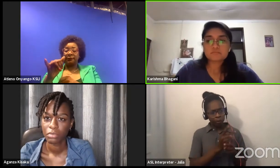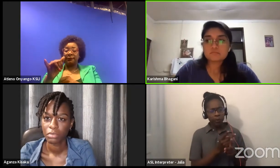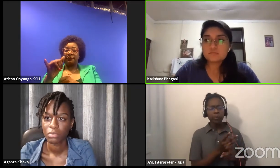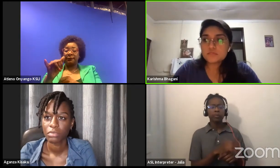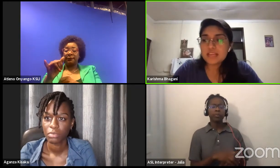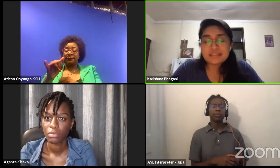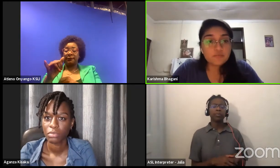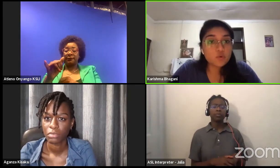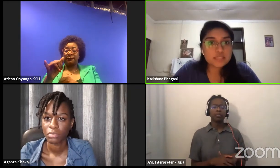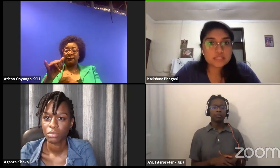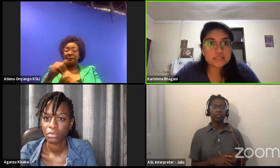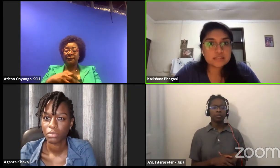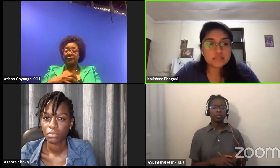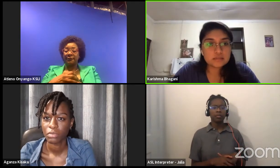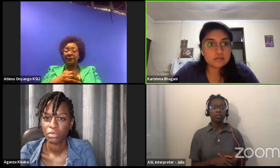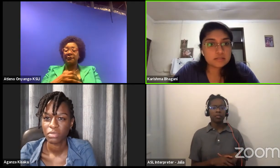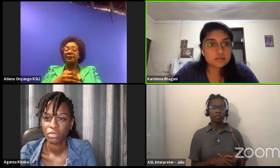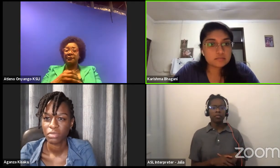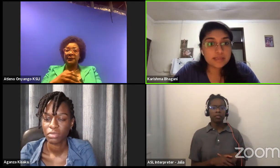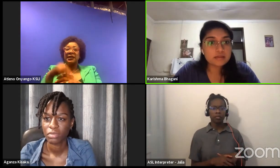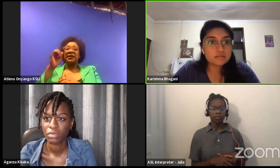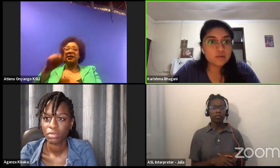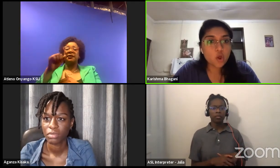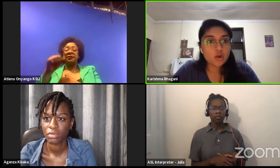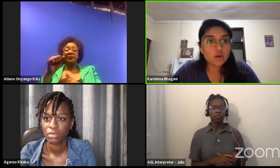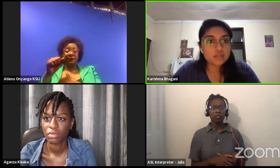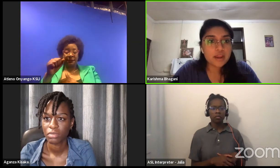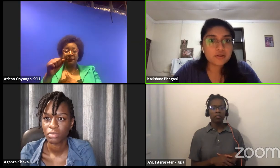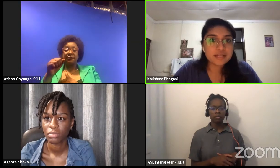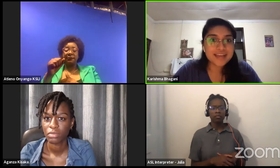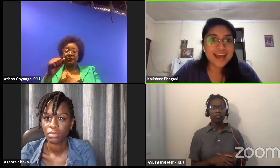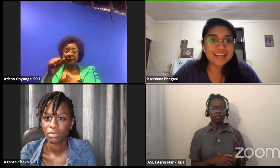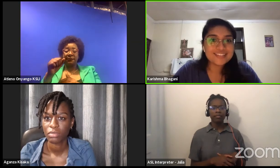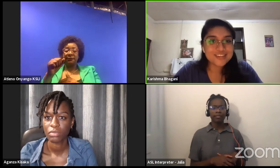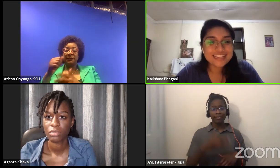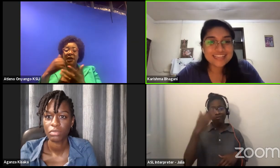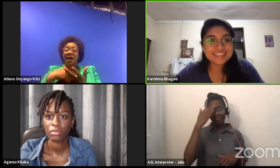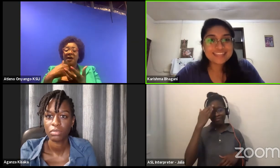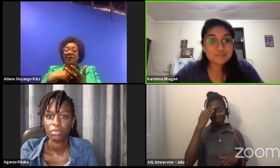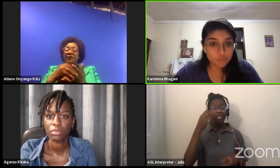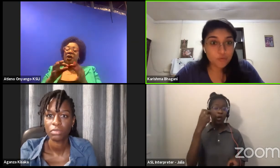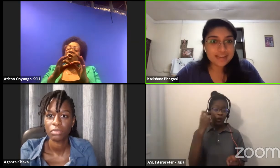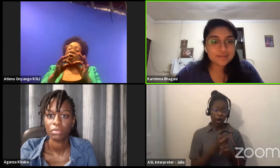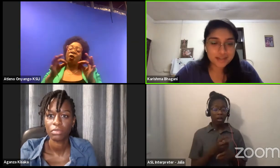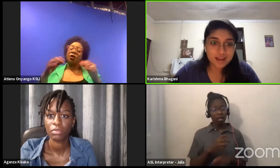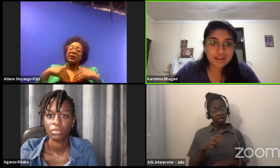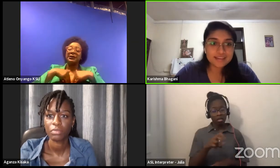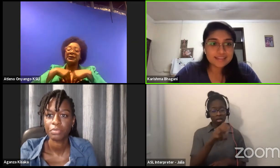And of course, it's a big, long, tiring hard journey, rewarding but hard.